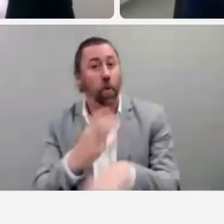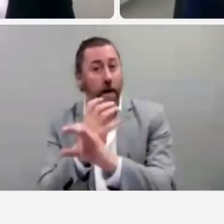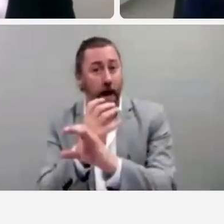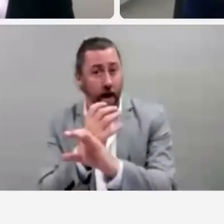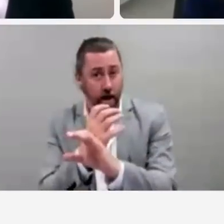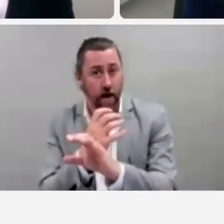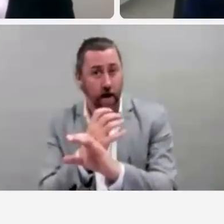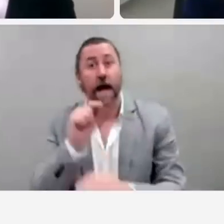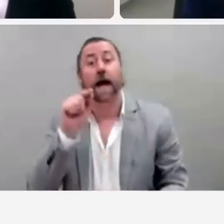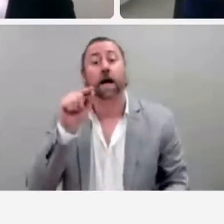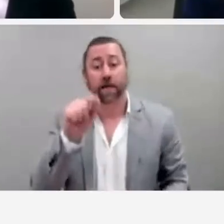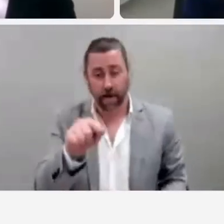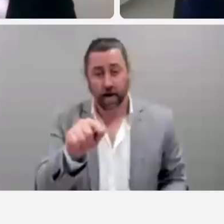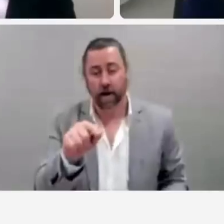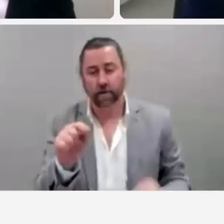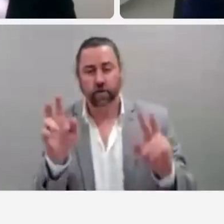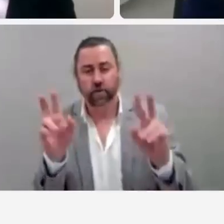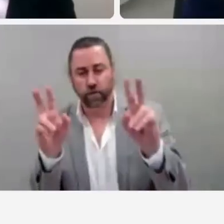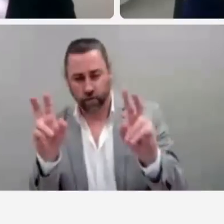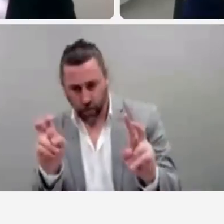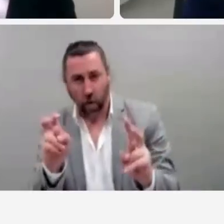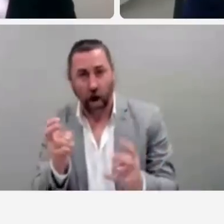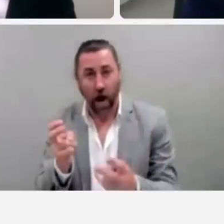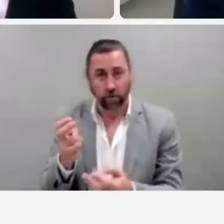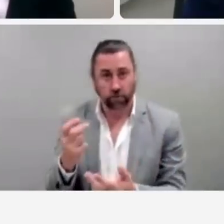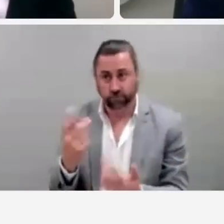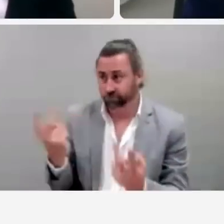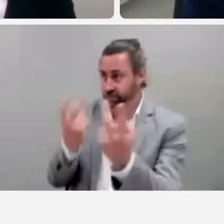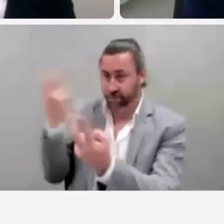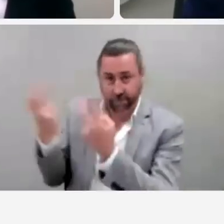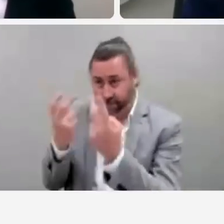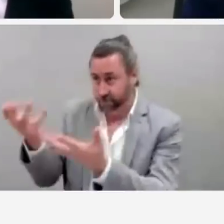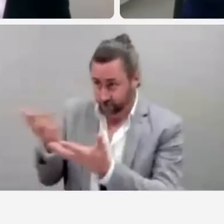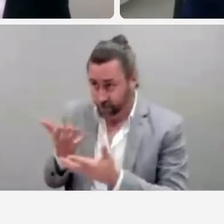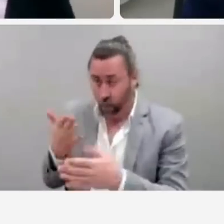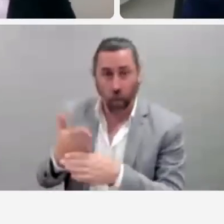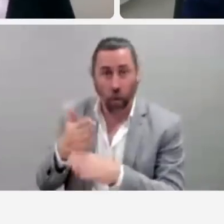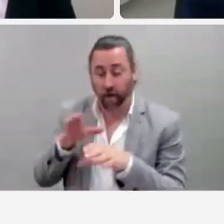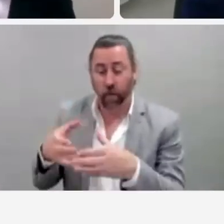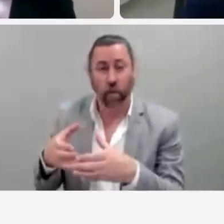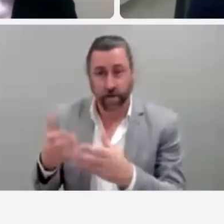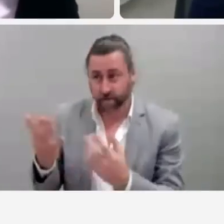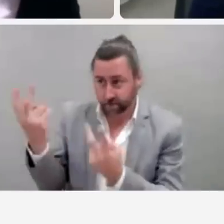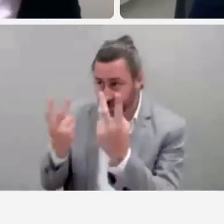will be entitled Attracting the Workforce. We're doing that in conjunction with Department